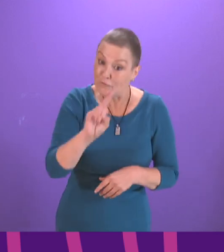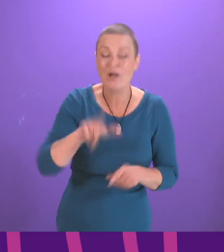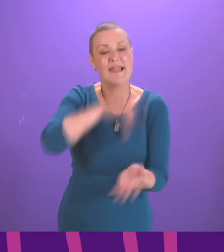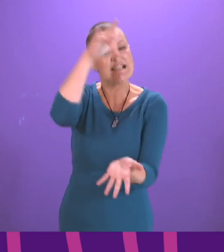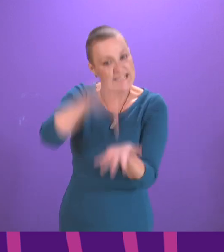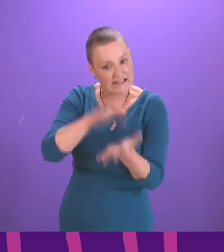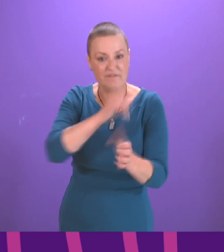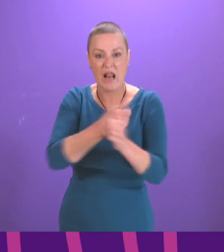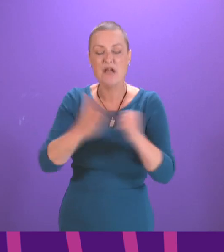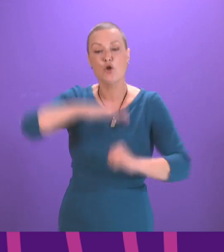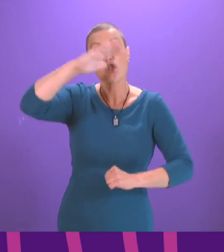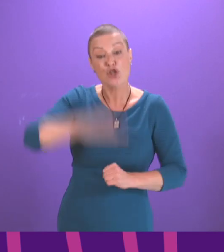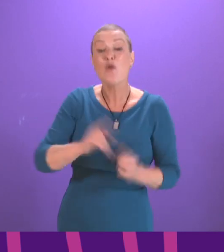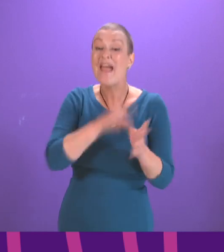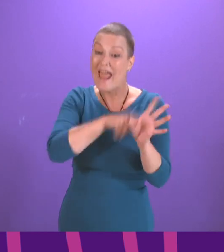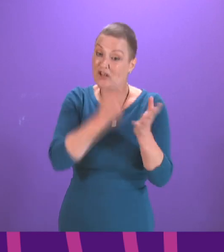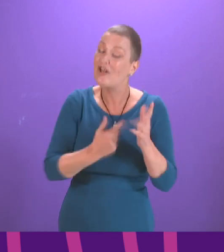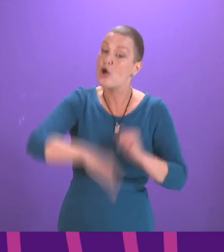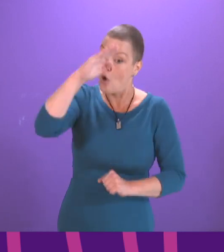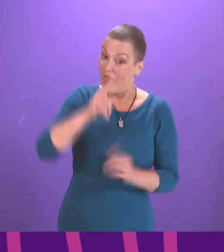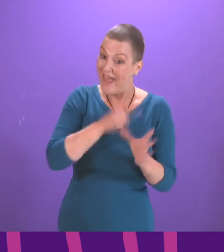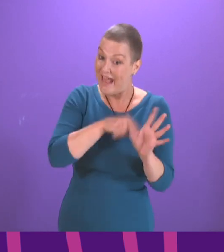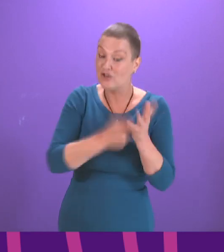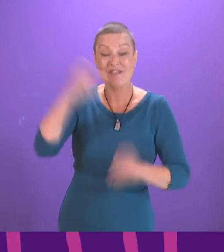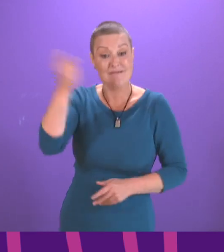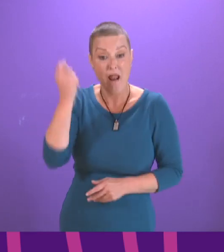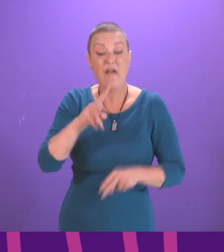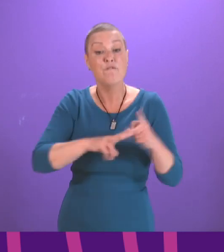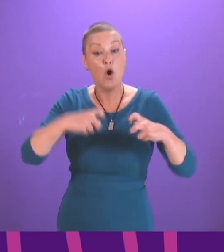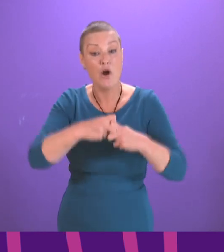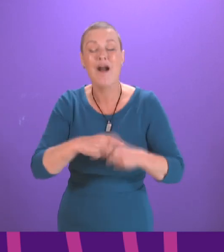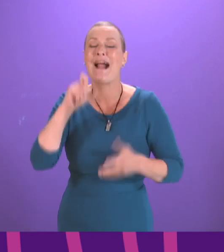That level also includes South Ayrshire, East Ayrshire and North Ayrshire, Stirling, Falkirk,